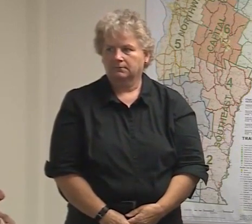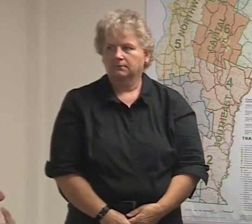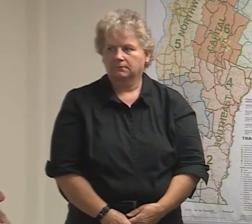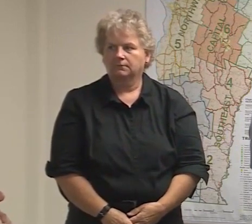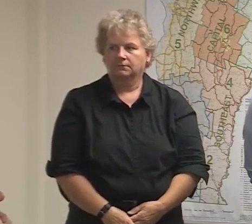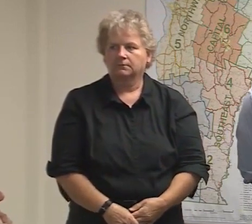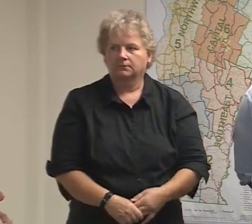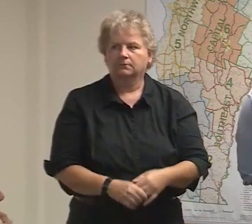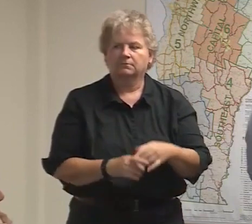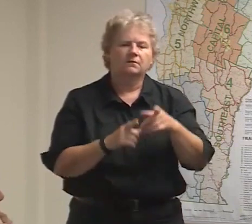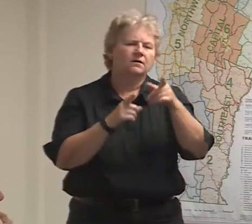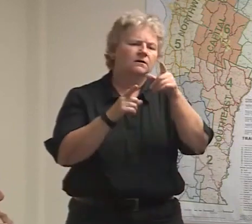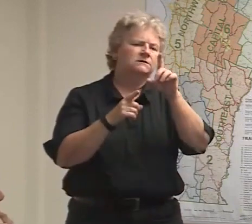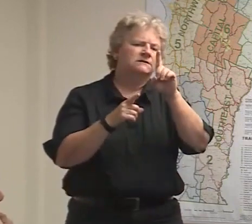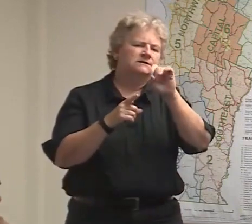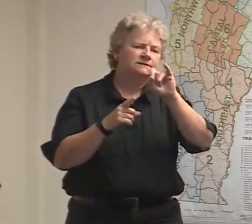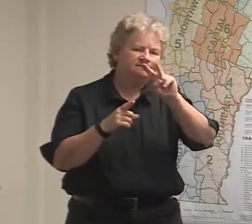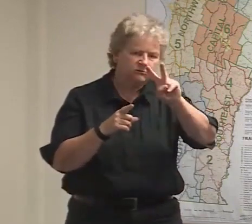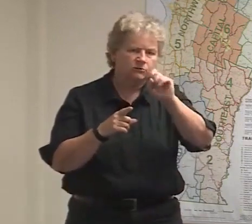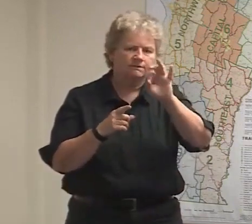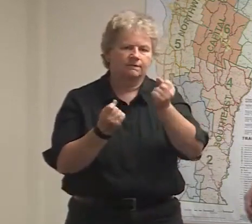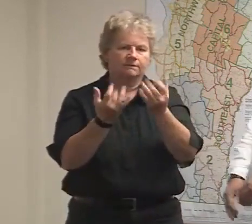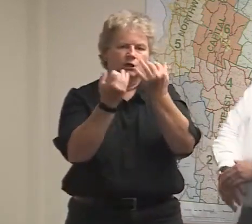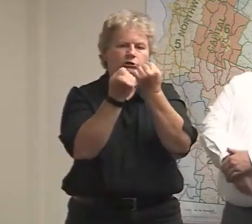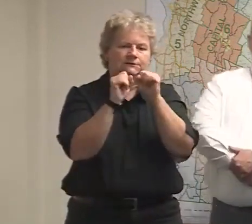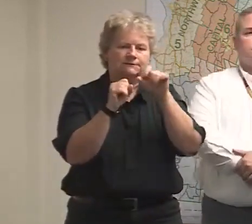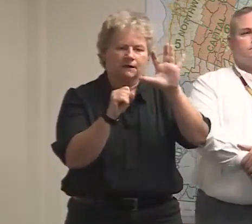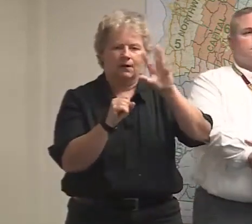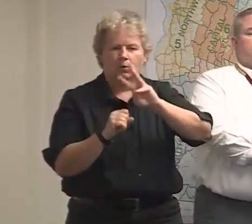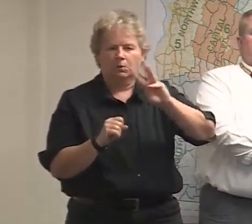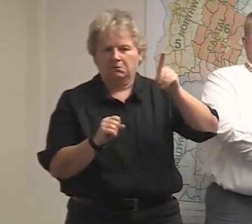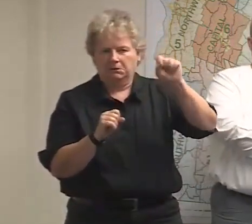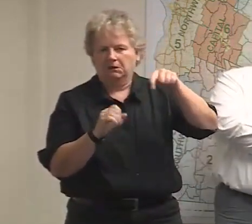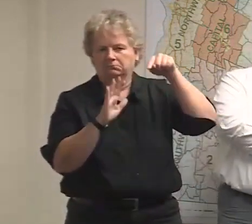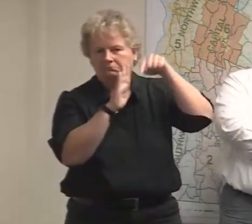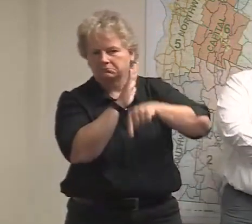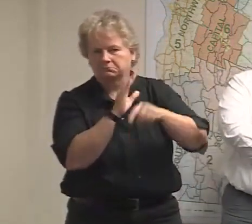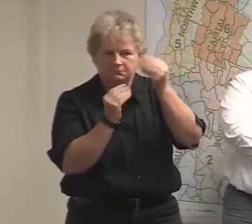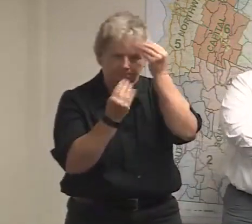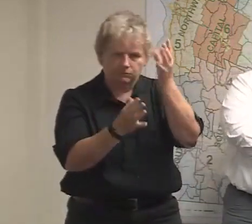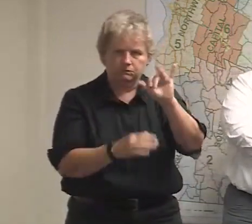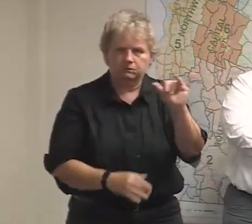AND AGAIN, I’D BE GLAD TO FOLLOW UP WITH YOU IF YOU LIKE, BUT YEAH, FOR SURE.